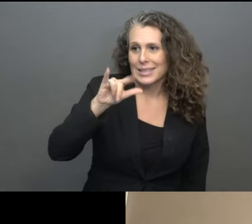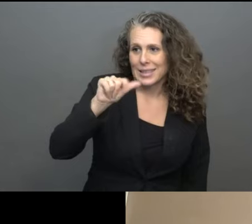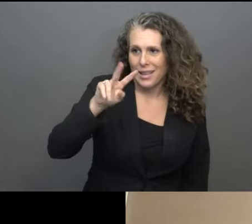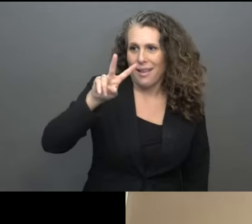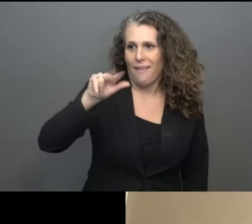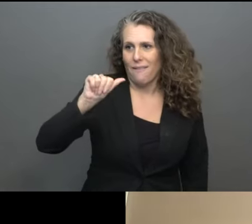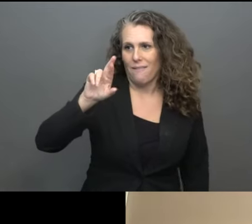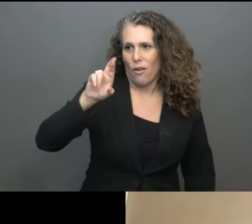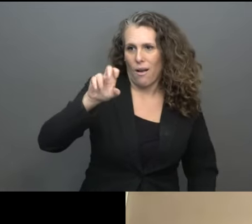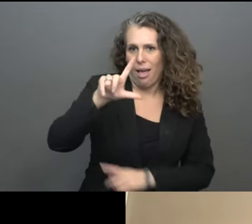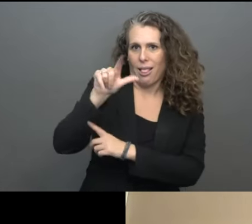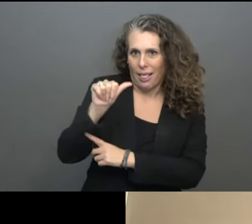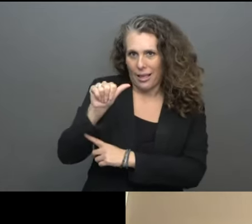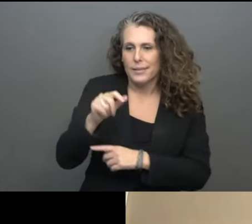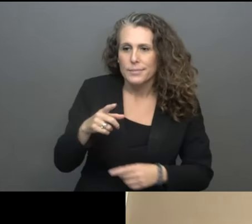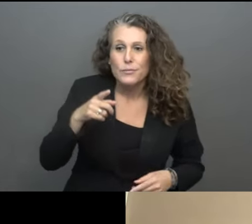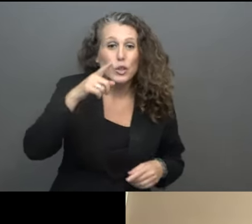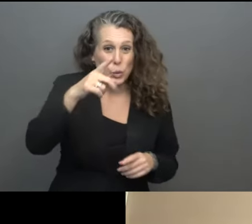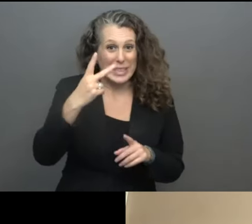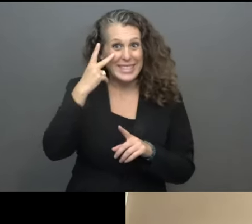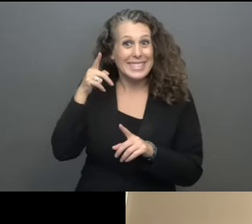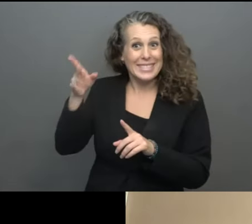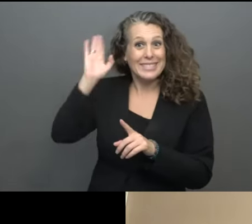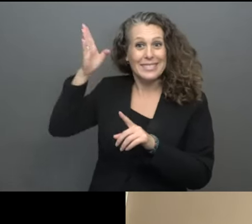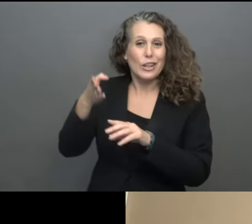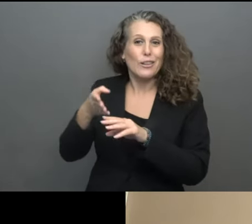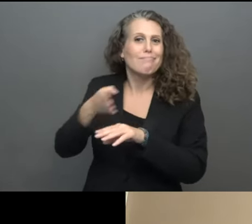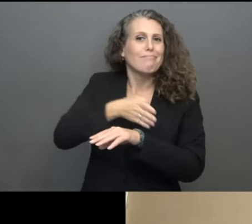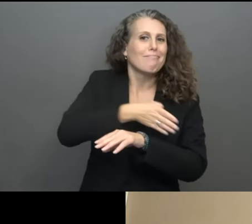seen in this session on National Business and disability networks where she gave us